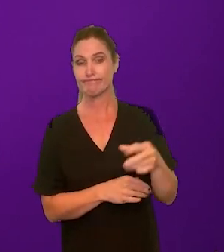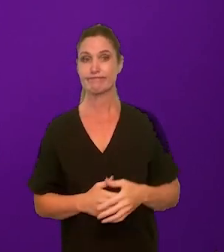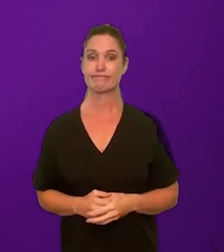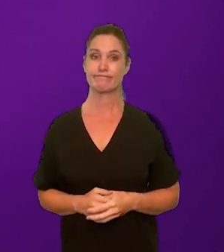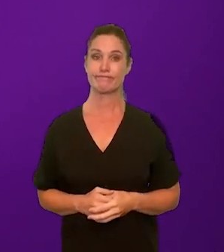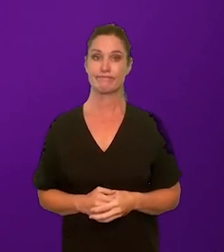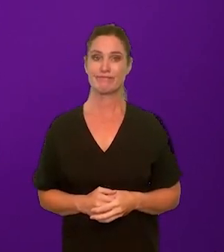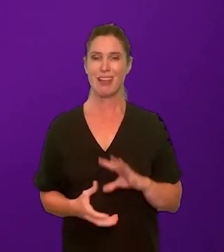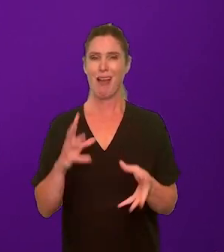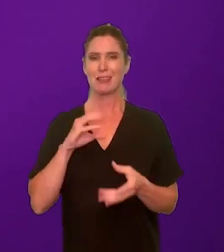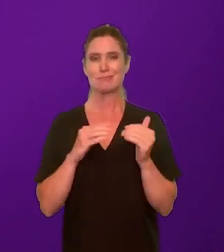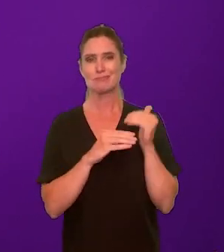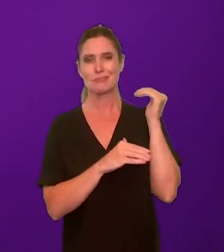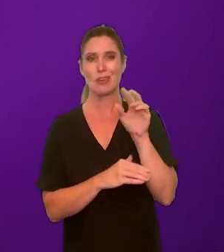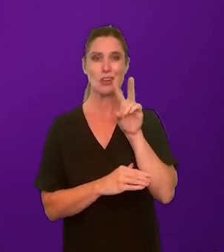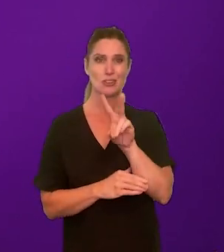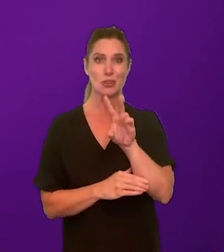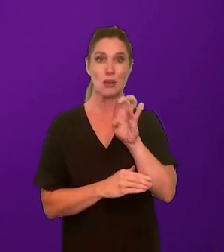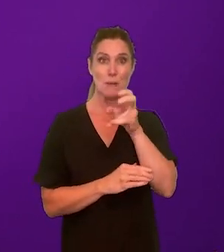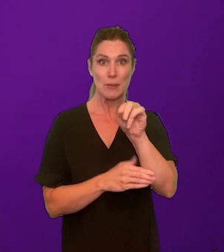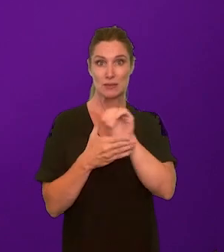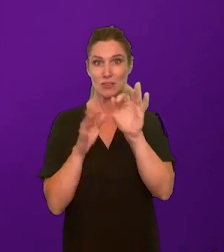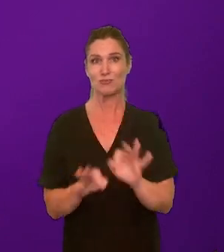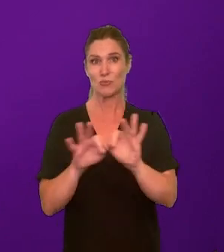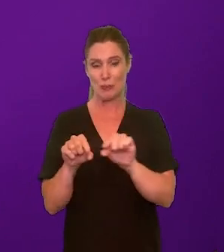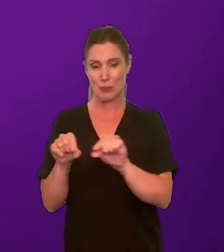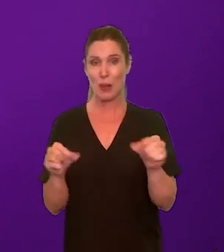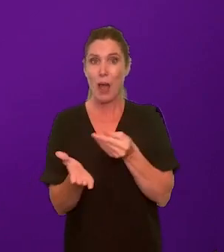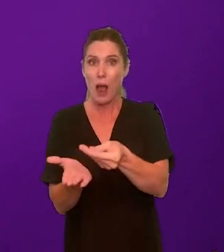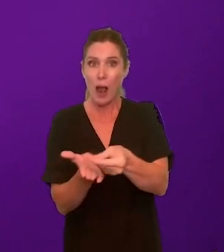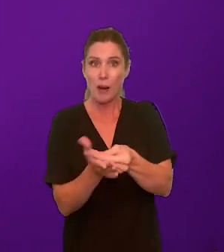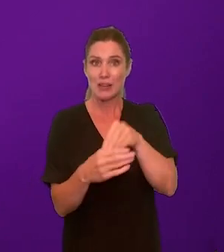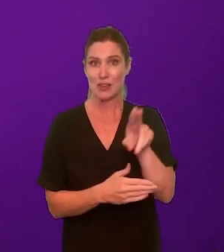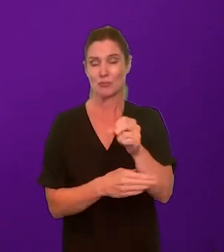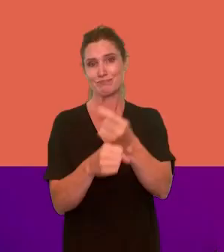And altogether, over $2 billion worth of catheters are purchased in the US every year.